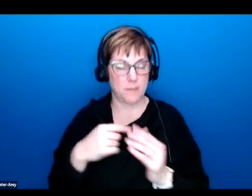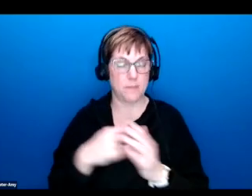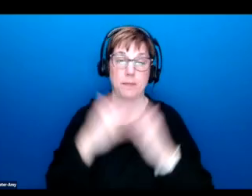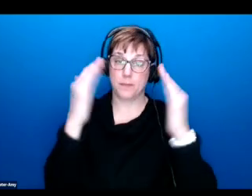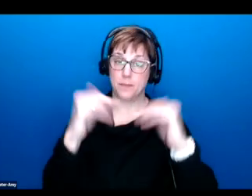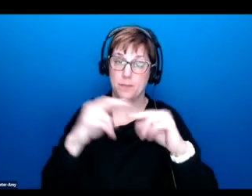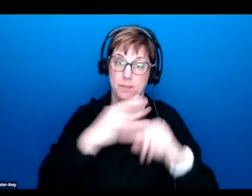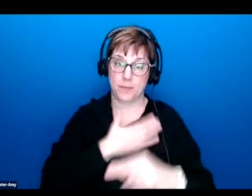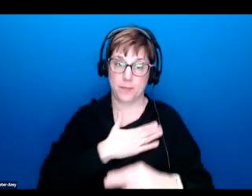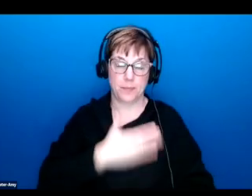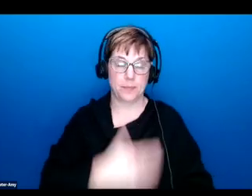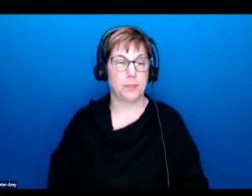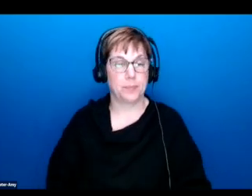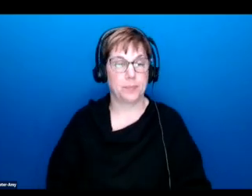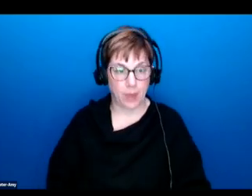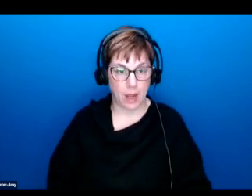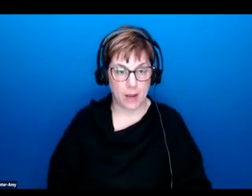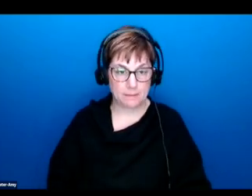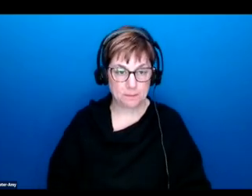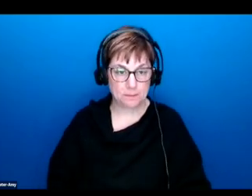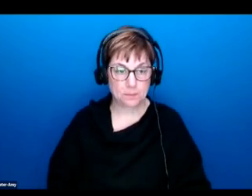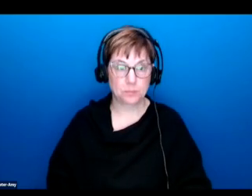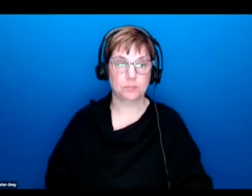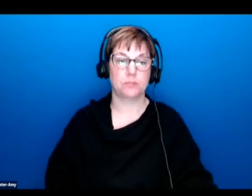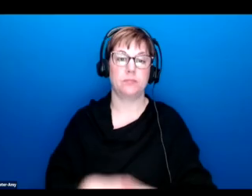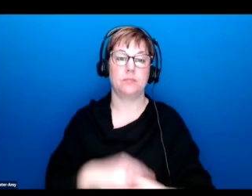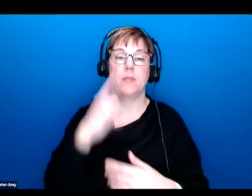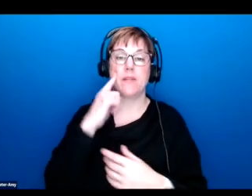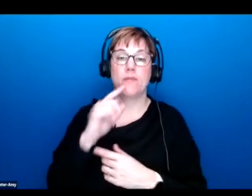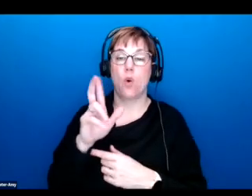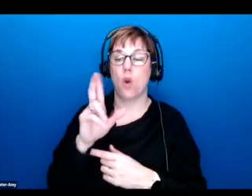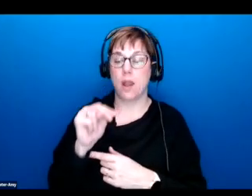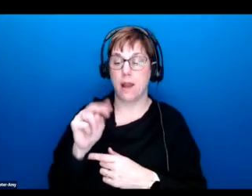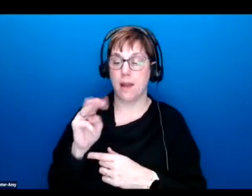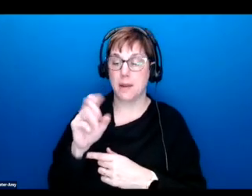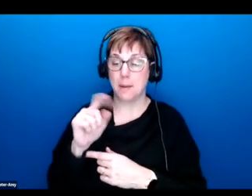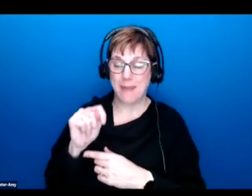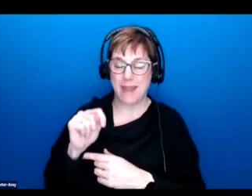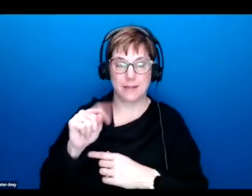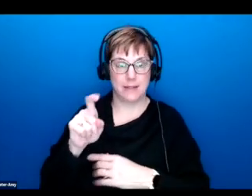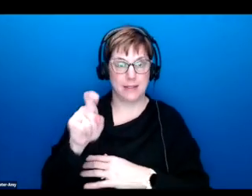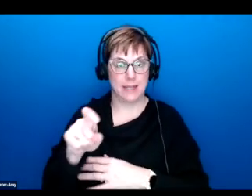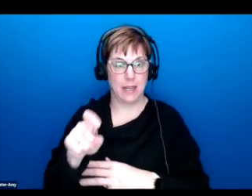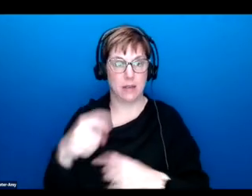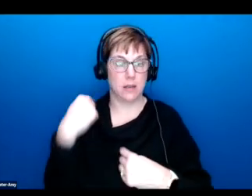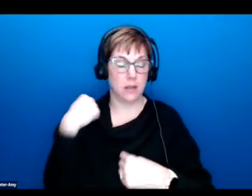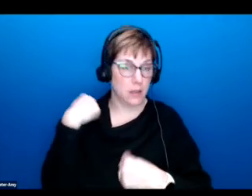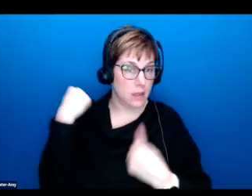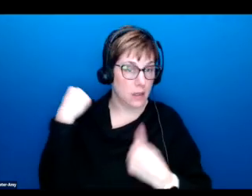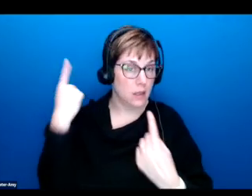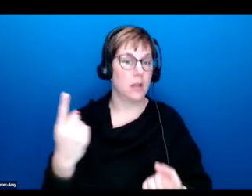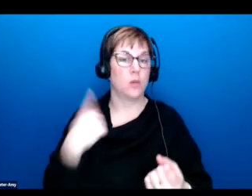So when it comes to unmet need, there has been a longstanding advocate ask for reporting on